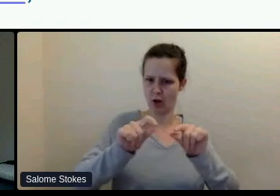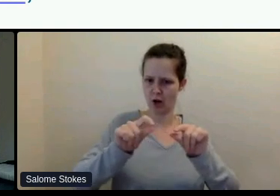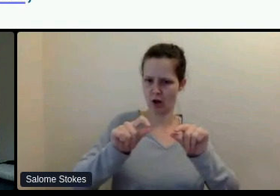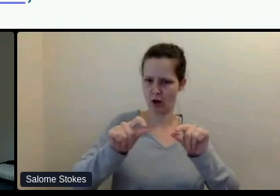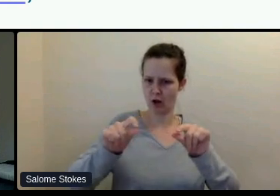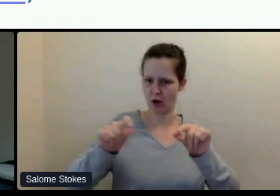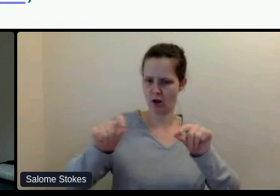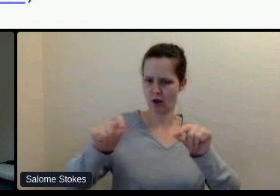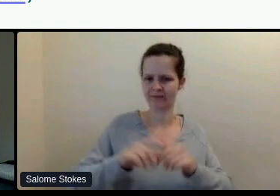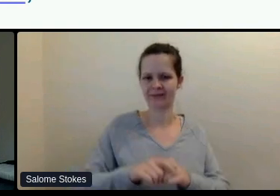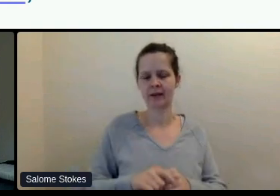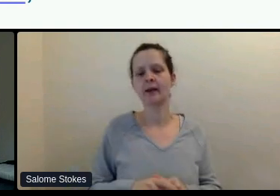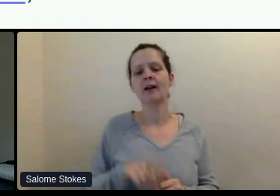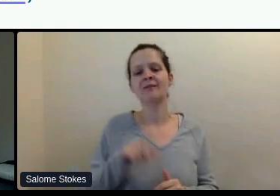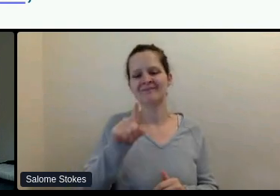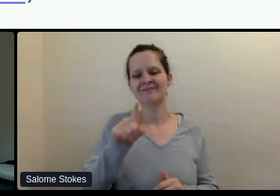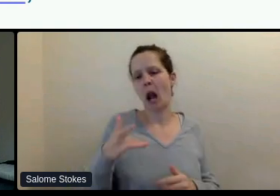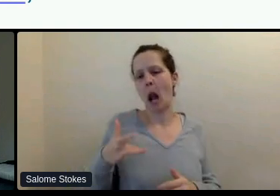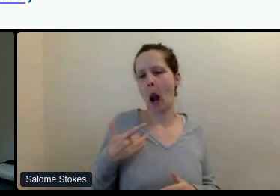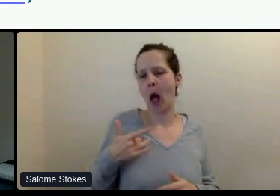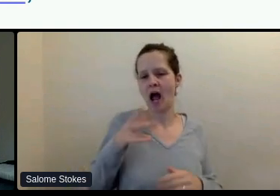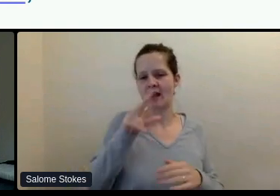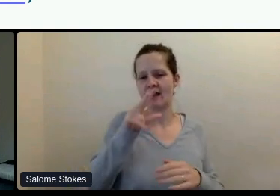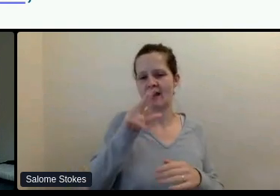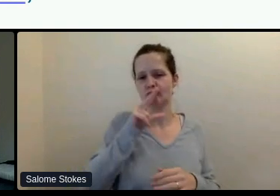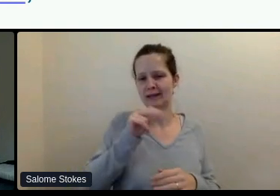too frequently because that would be overwhelming.